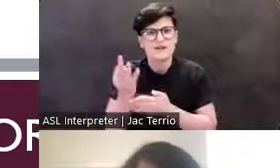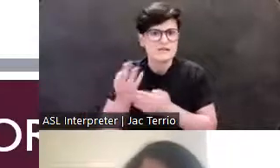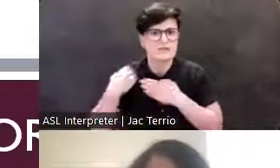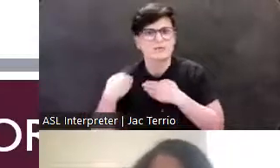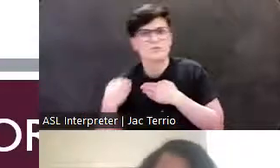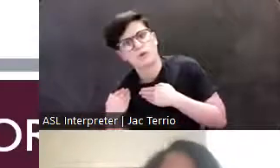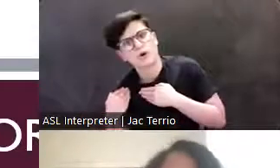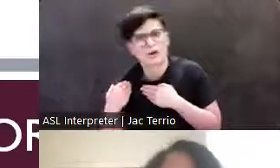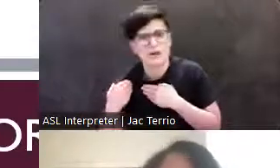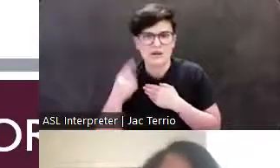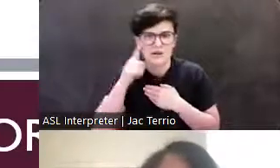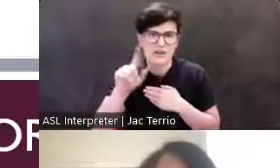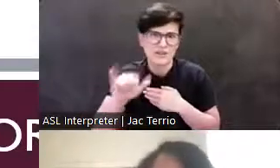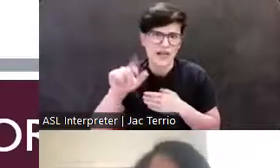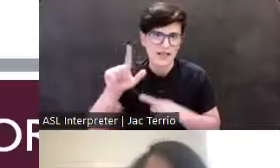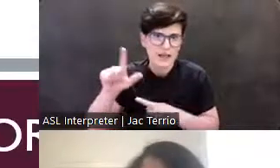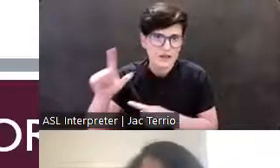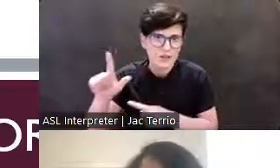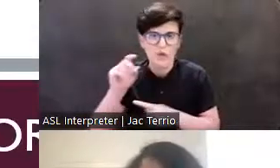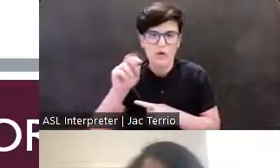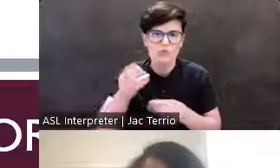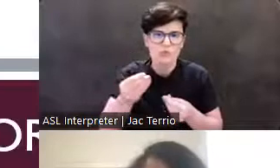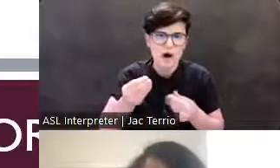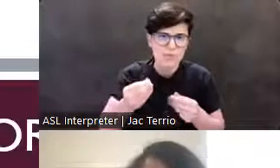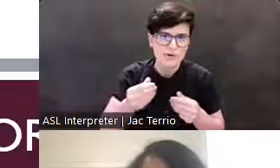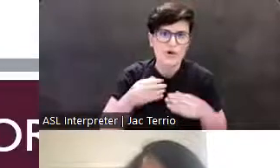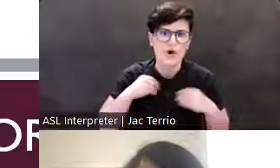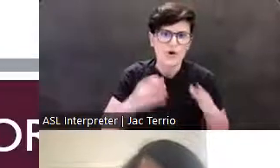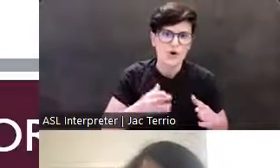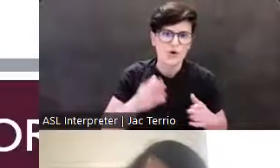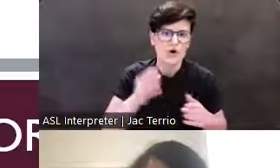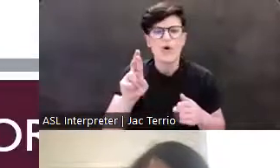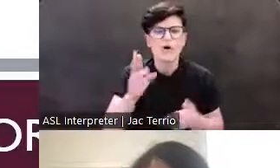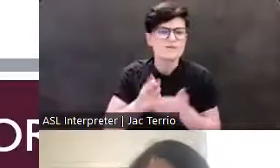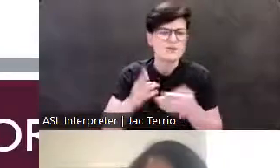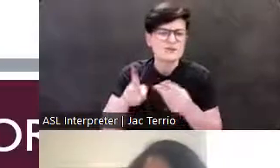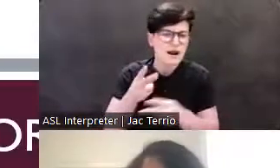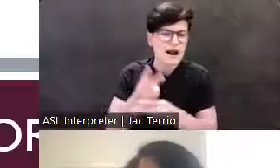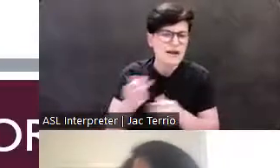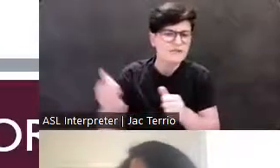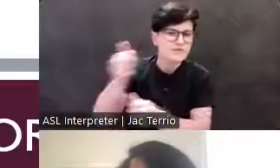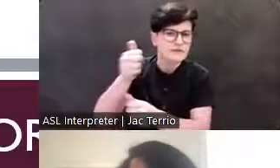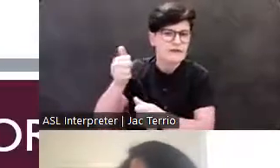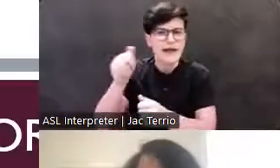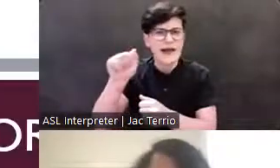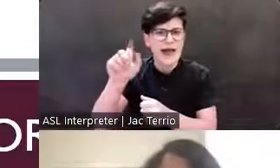property owner or some sort of administrative burden or some fundamental alteration of the